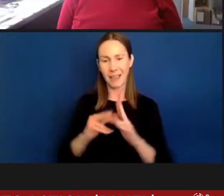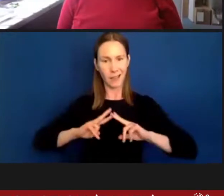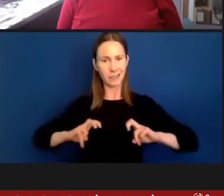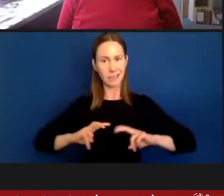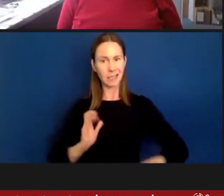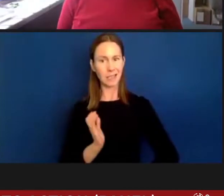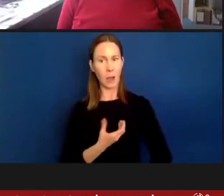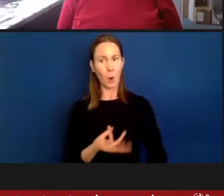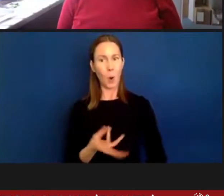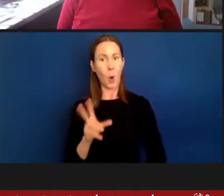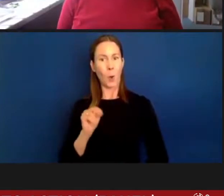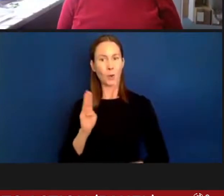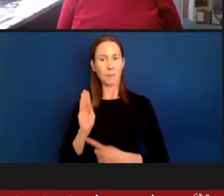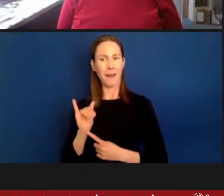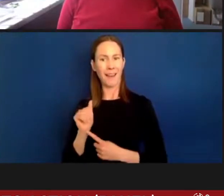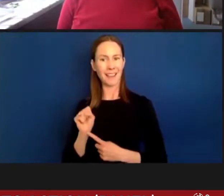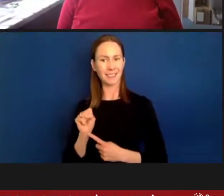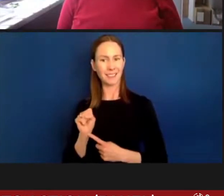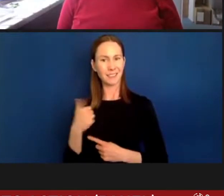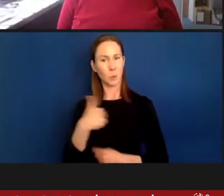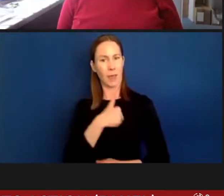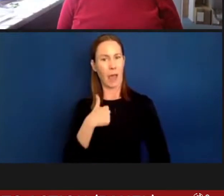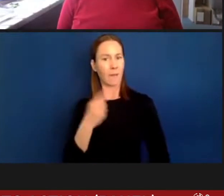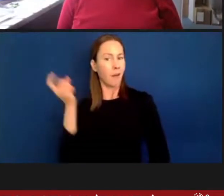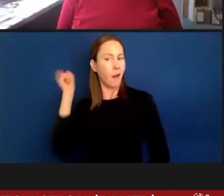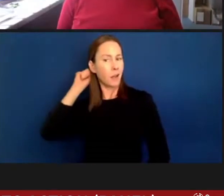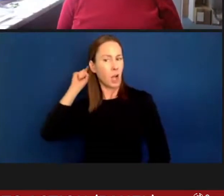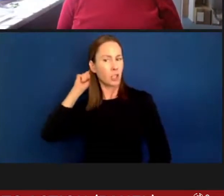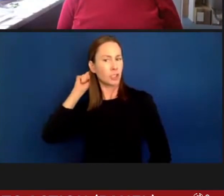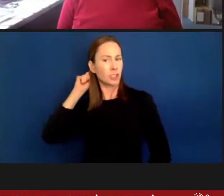We may have unconsciously ingrained ableism, classism, racism, colonialism.